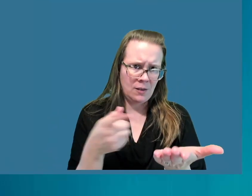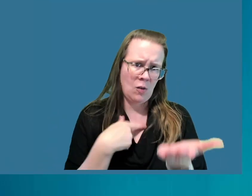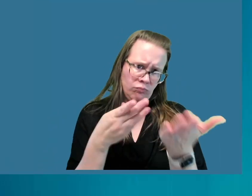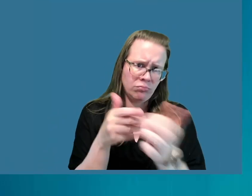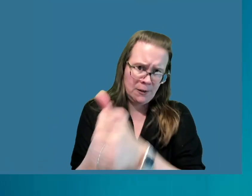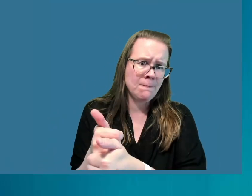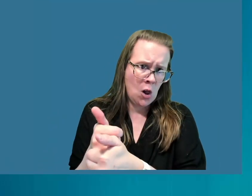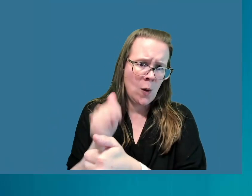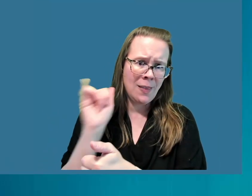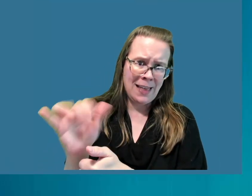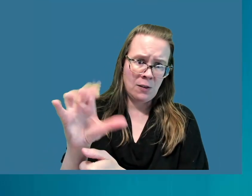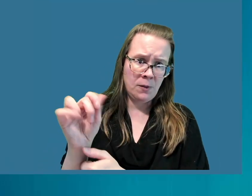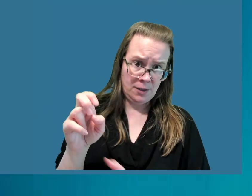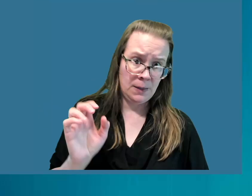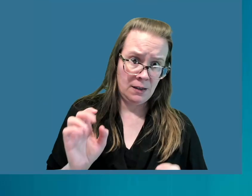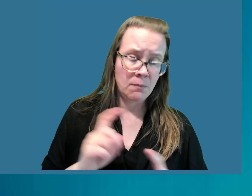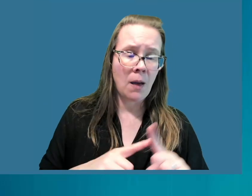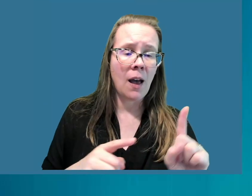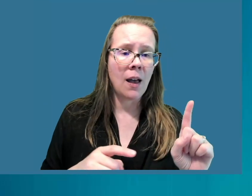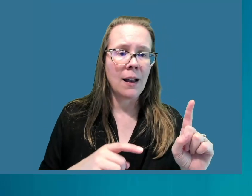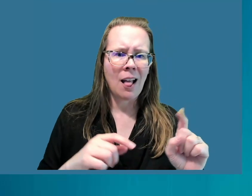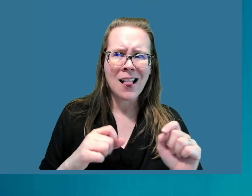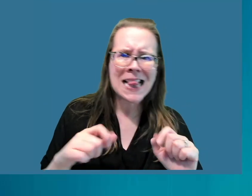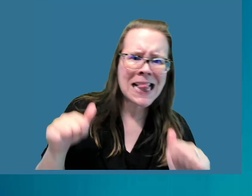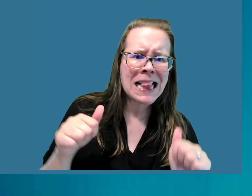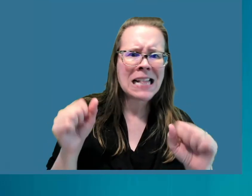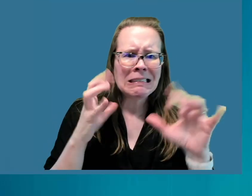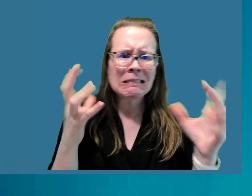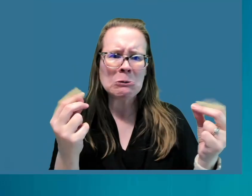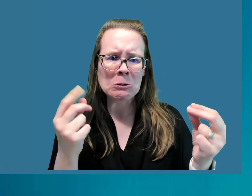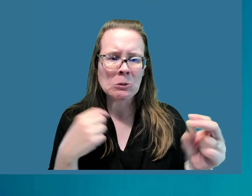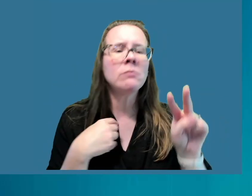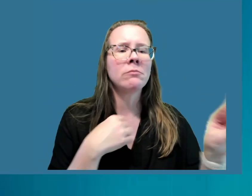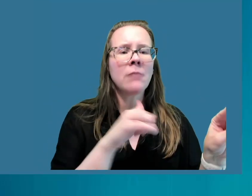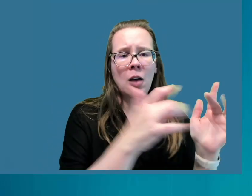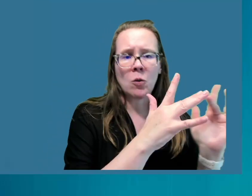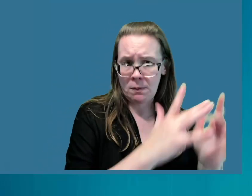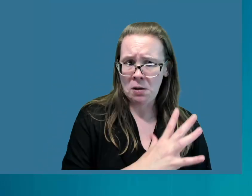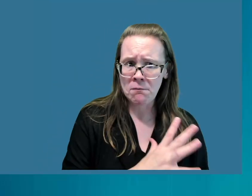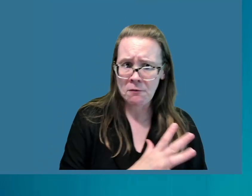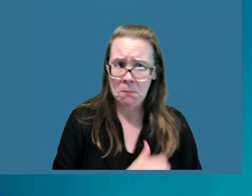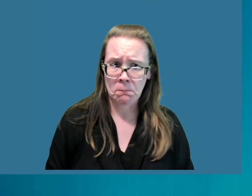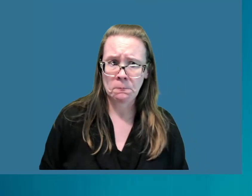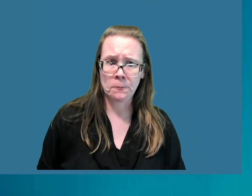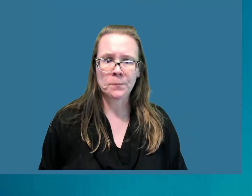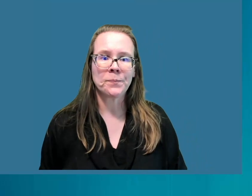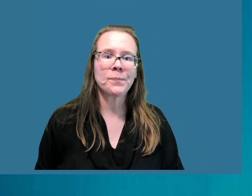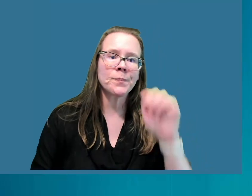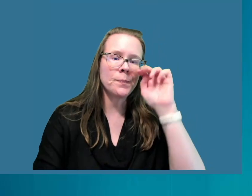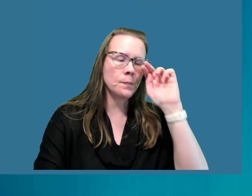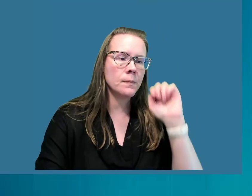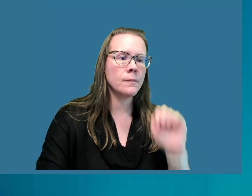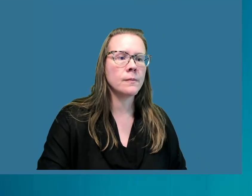it's just slightly different with, um, the process and also with the amounts of other ingredients.